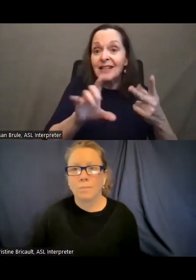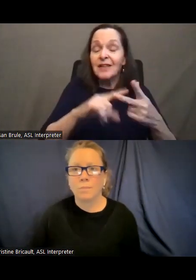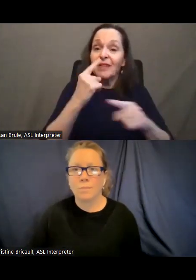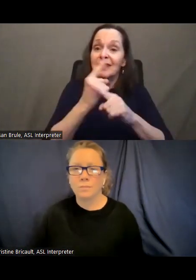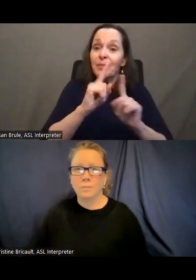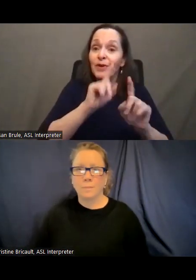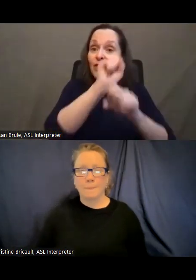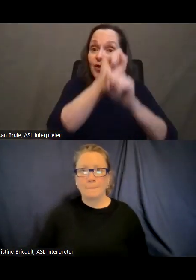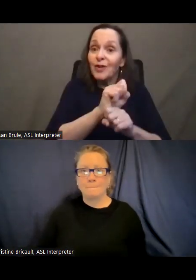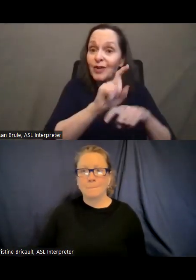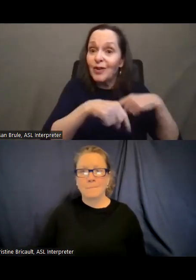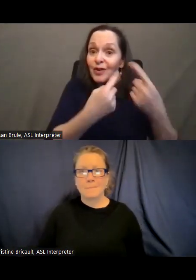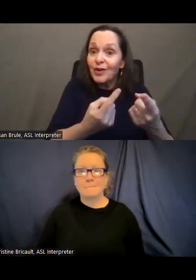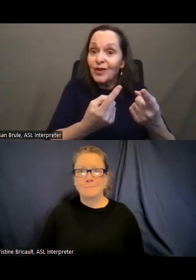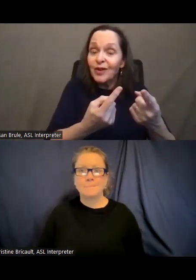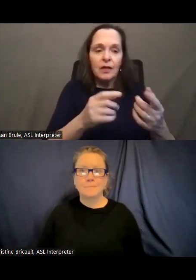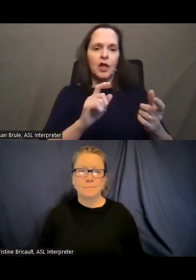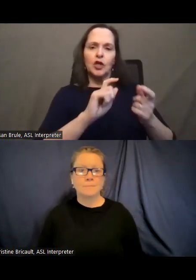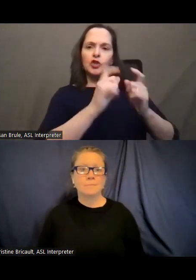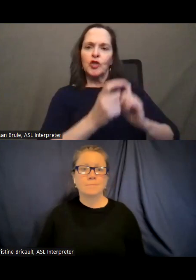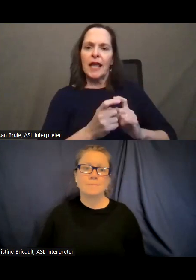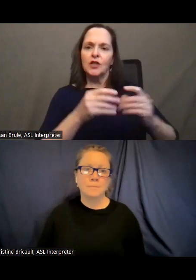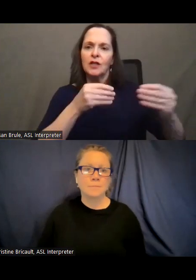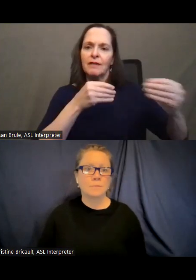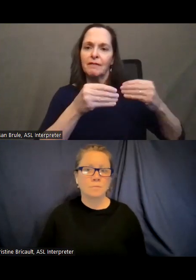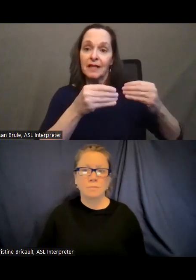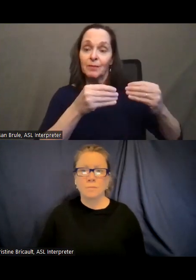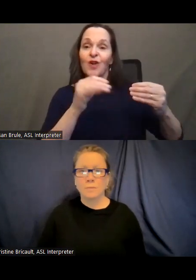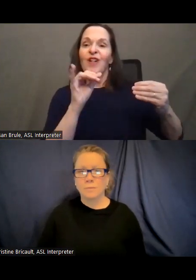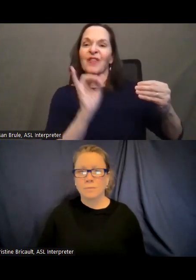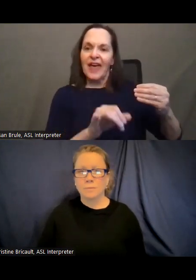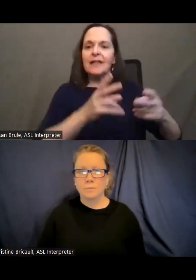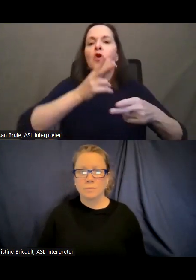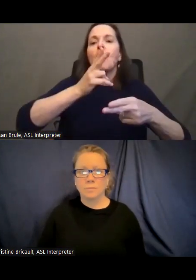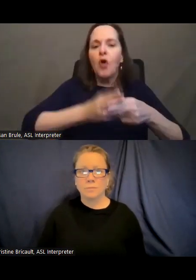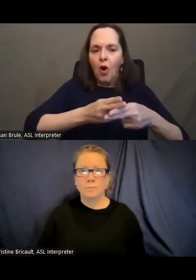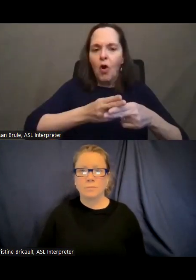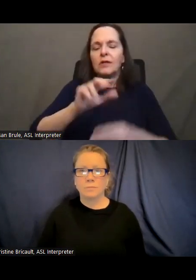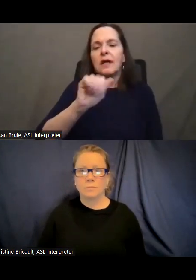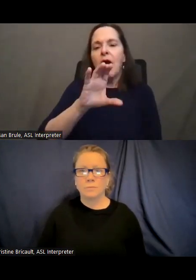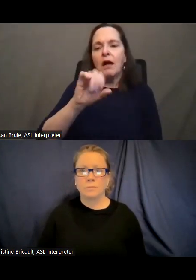And this is where you get really creative, because you, you know,